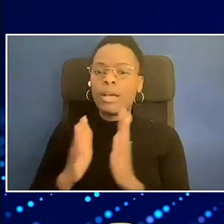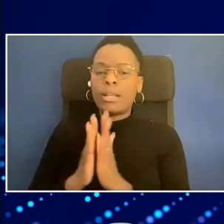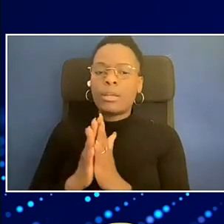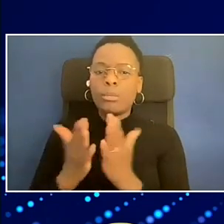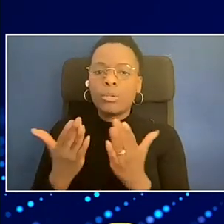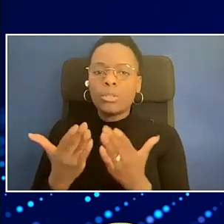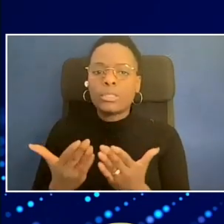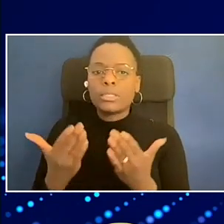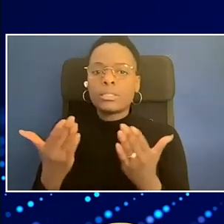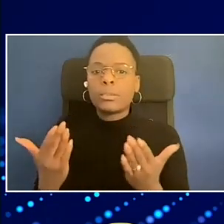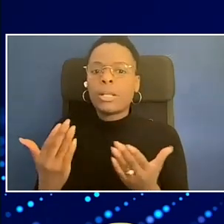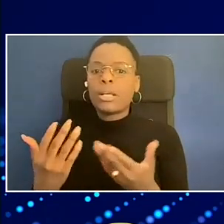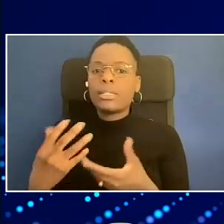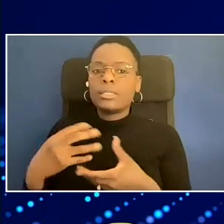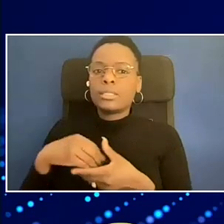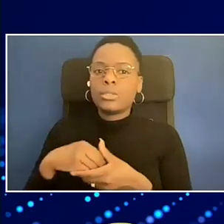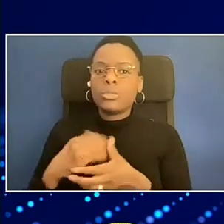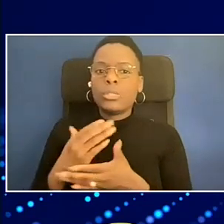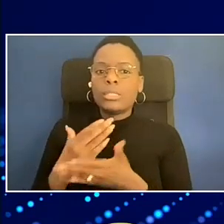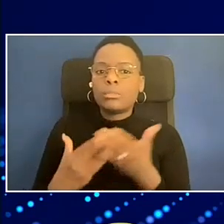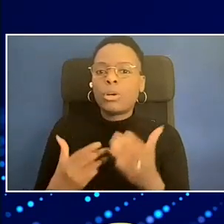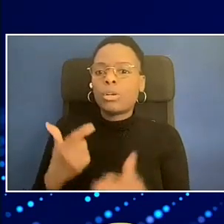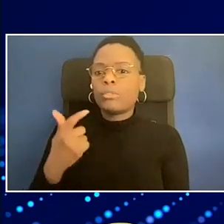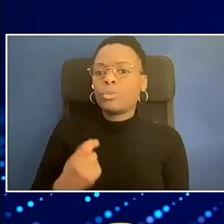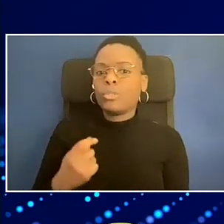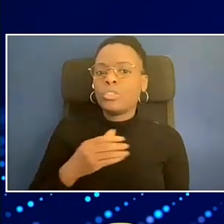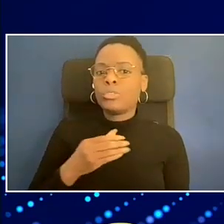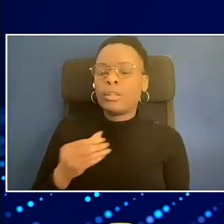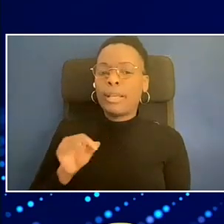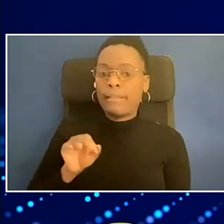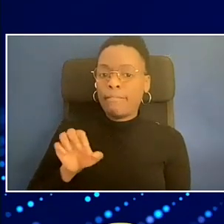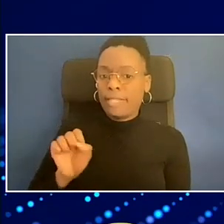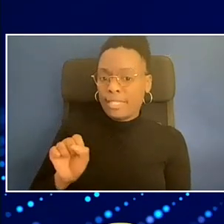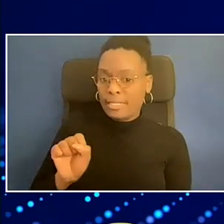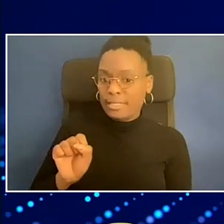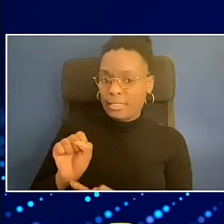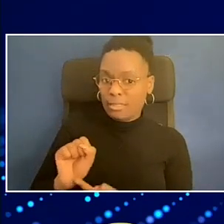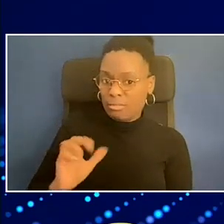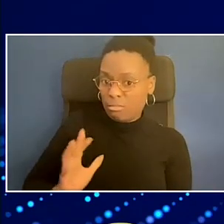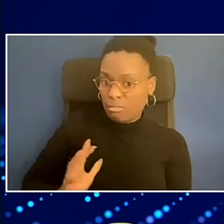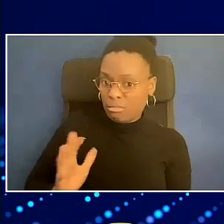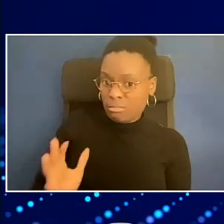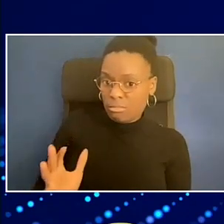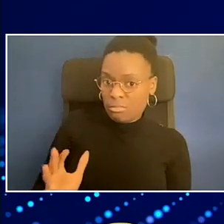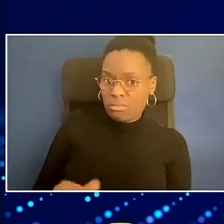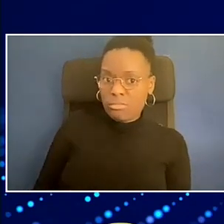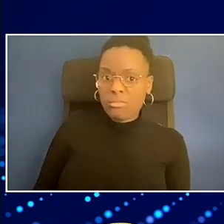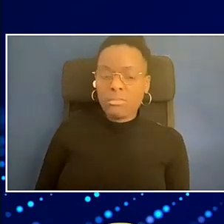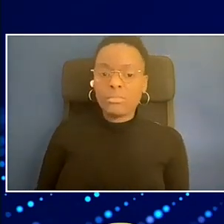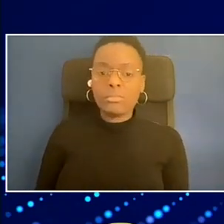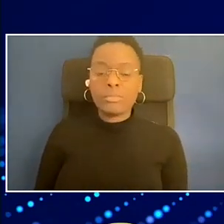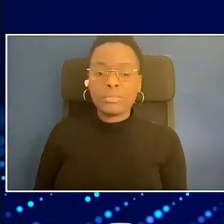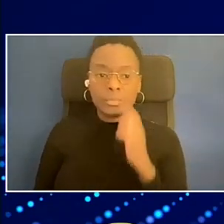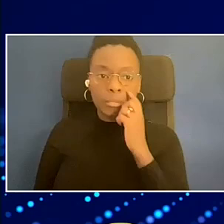fees. Would that be-? Yeah. Sways your concerns?